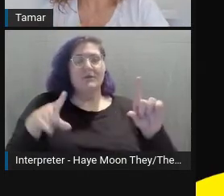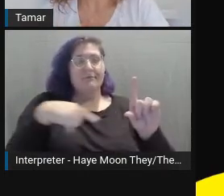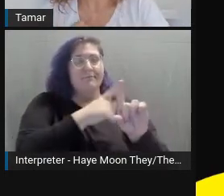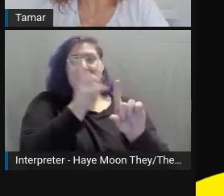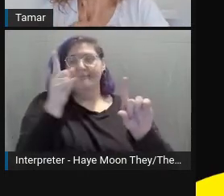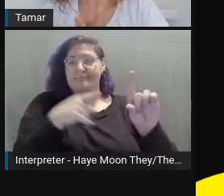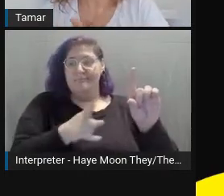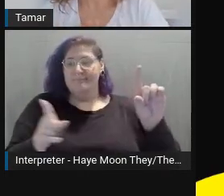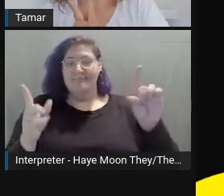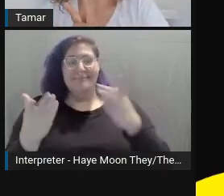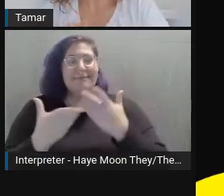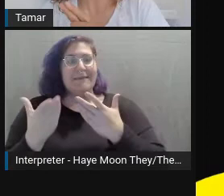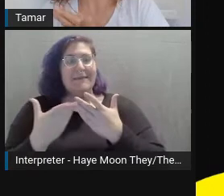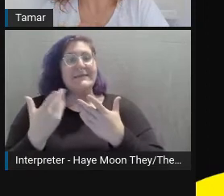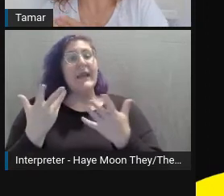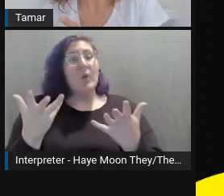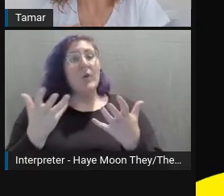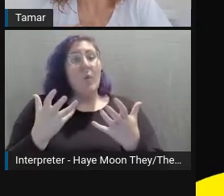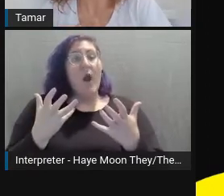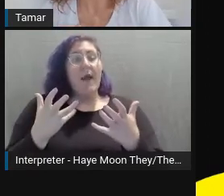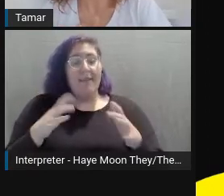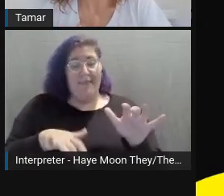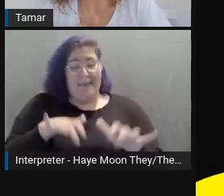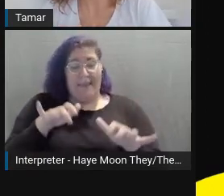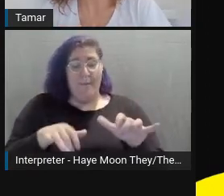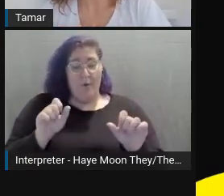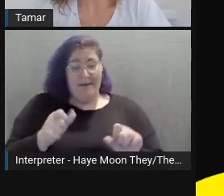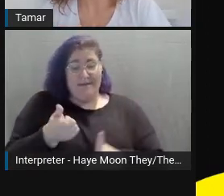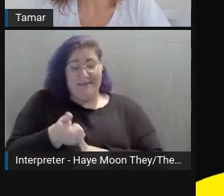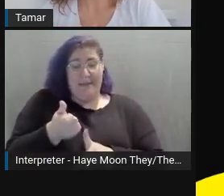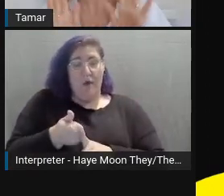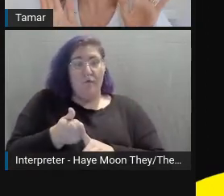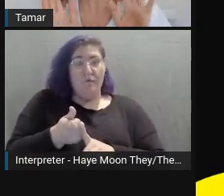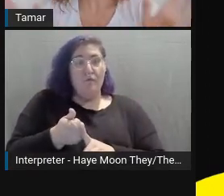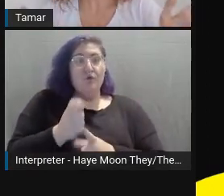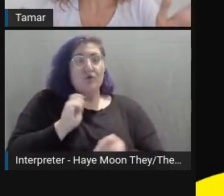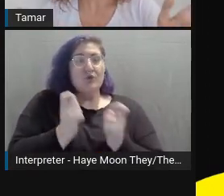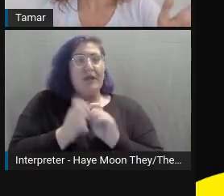the keyboard can focus on the elements that it needs to.